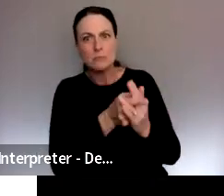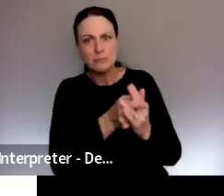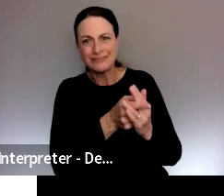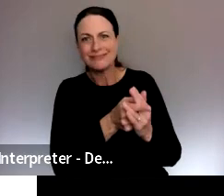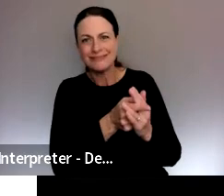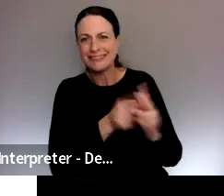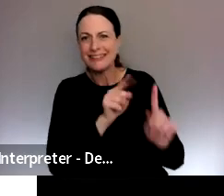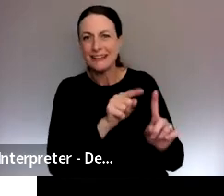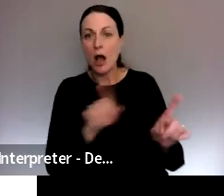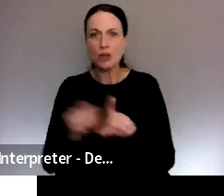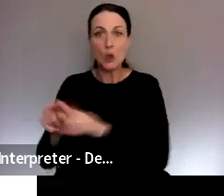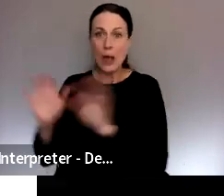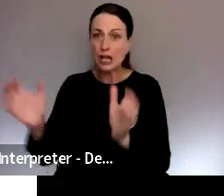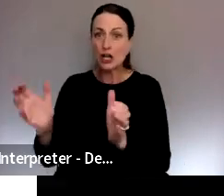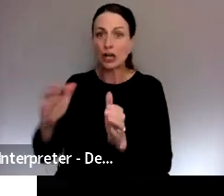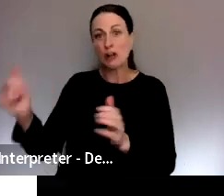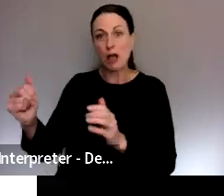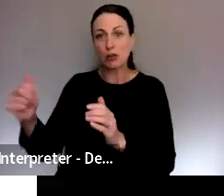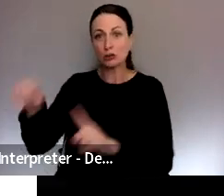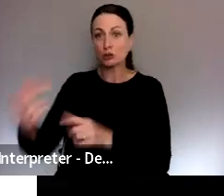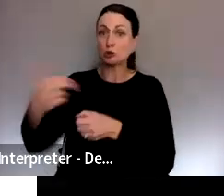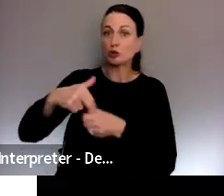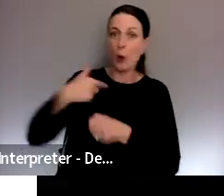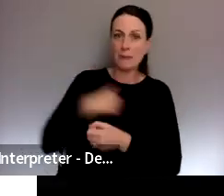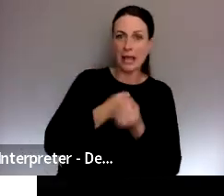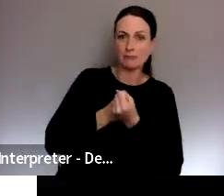but also how to encourage others to join me